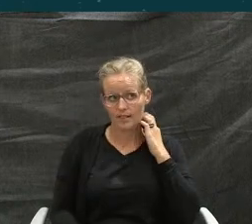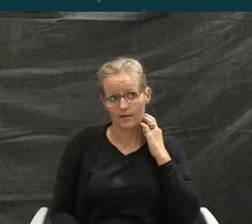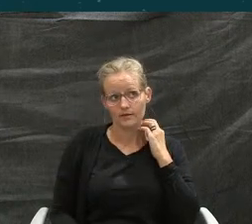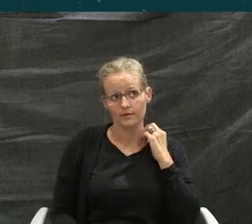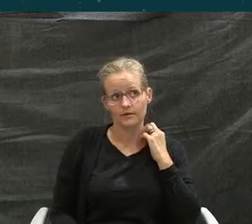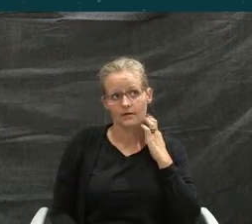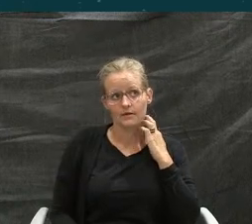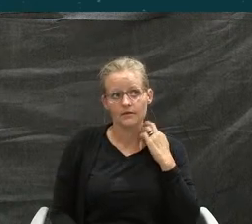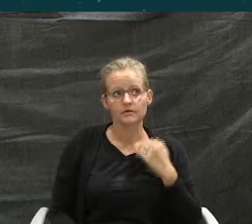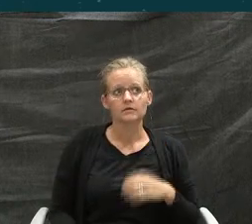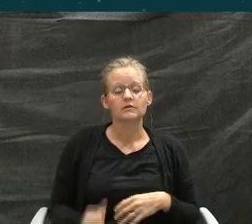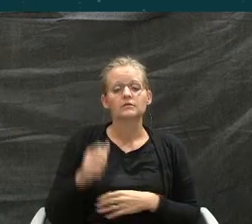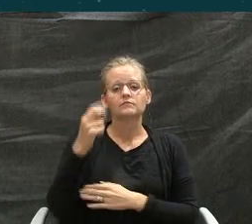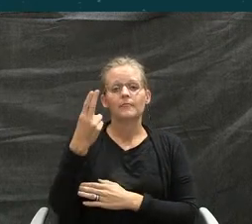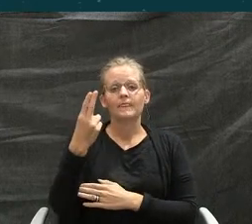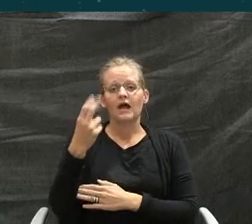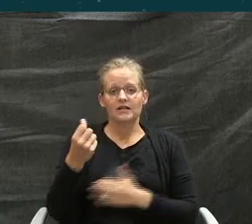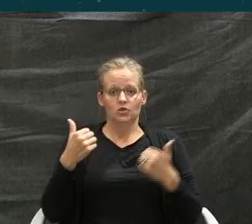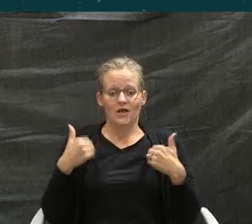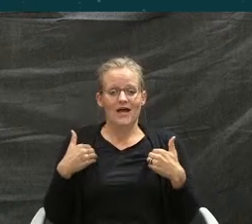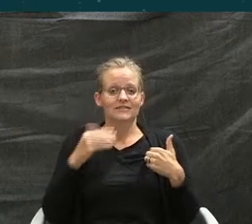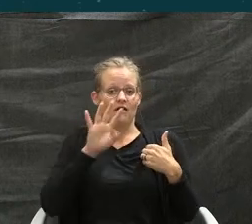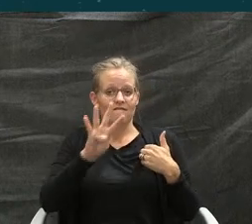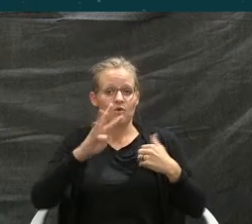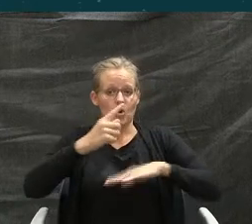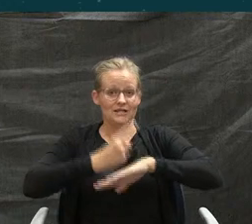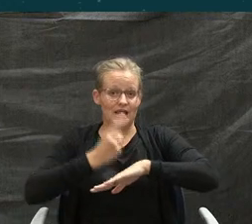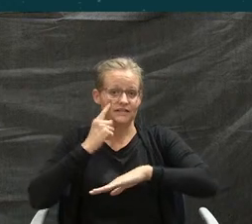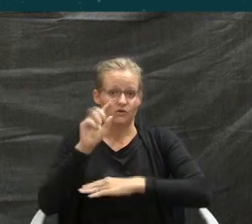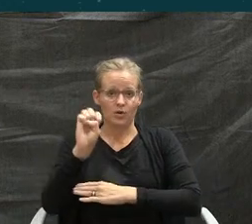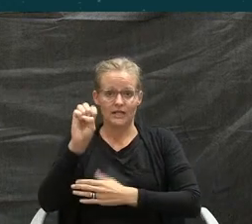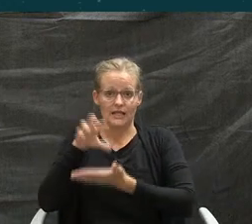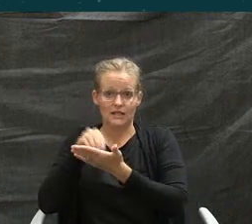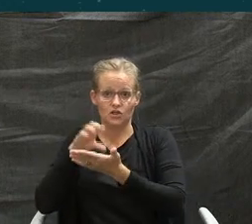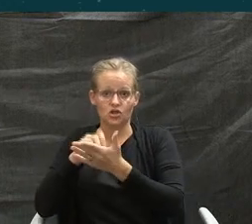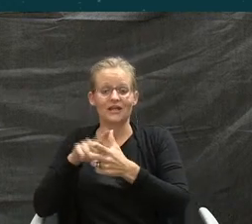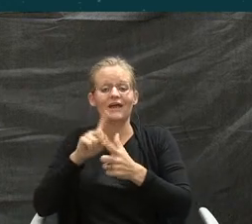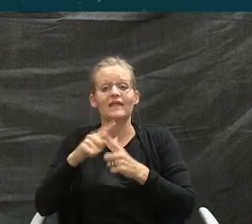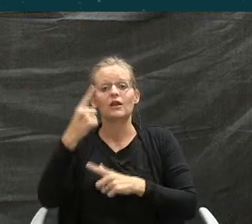The high school had four days of E learning an one day of in